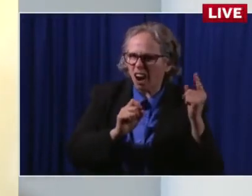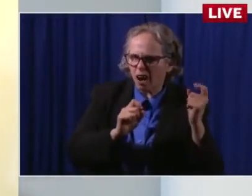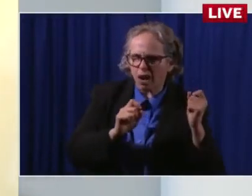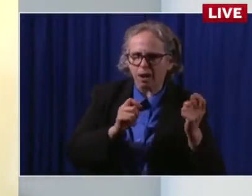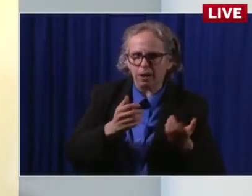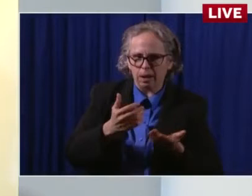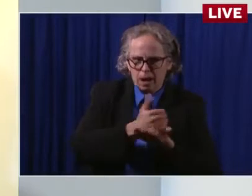BENEFIT.